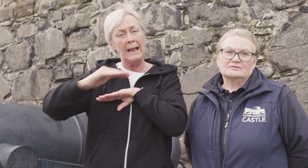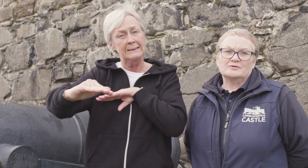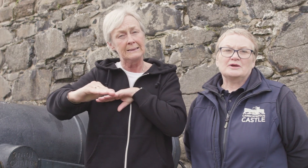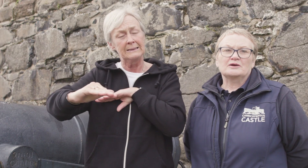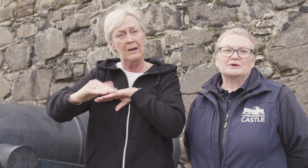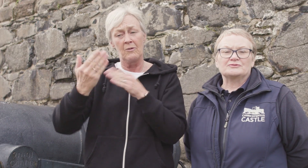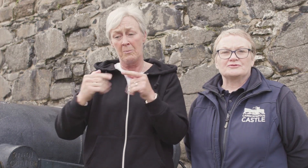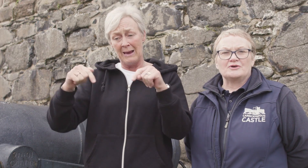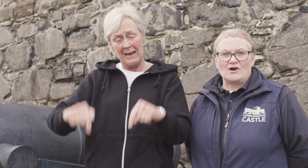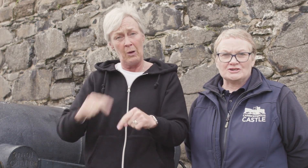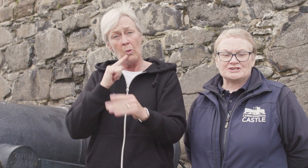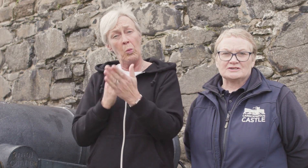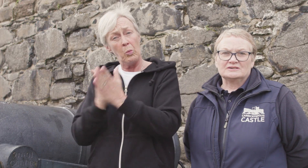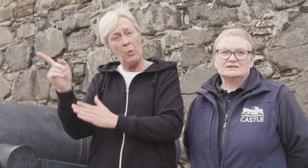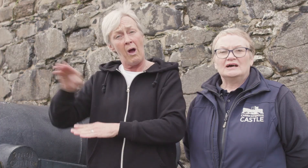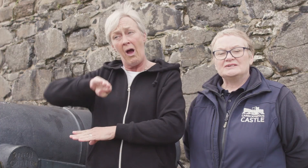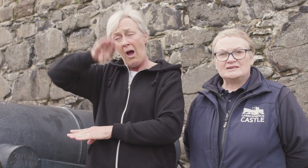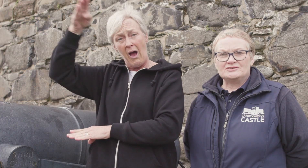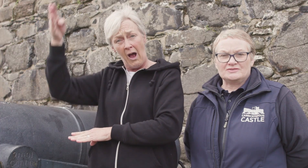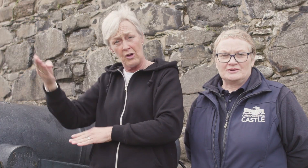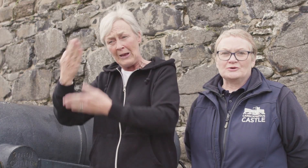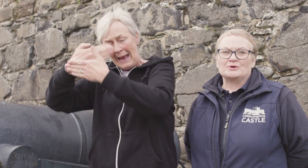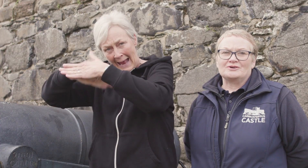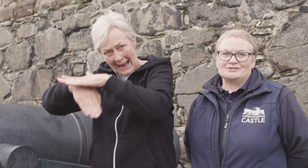From here we go through the arch and into the inner courtyard.